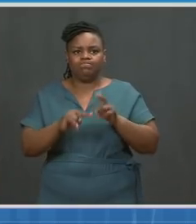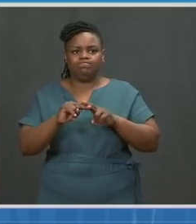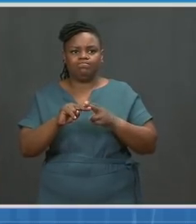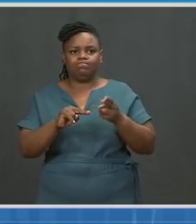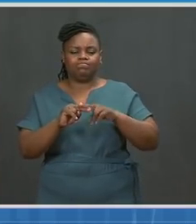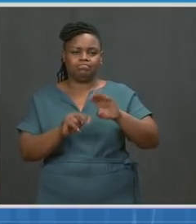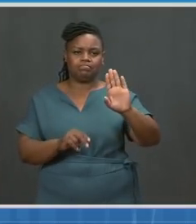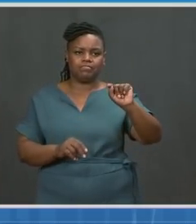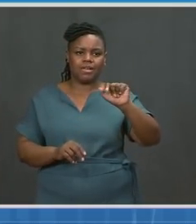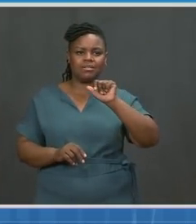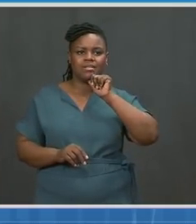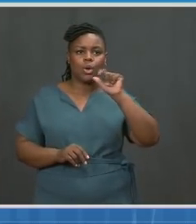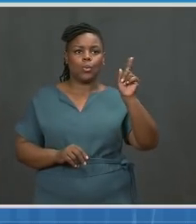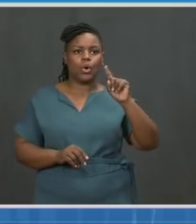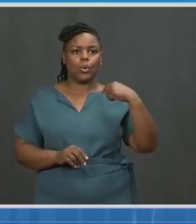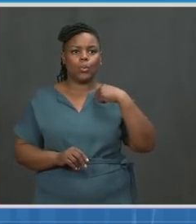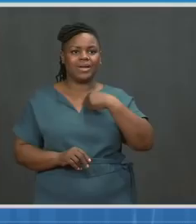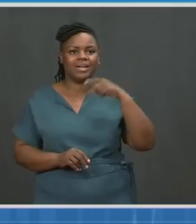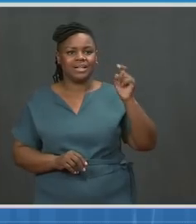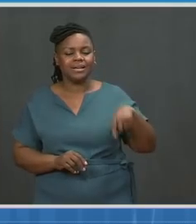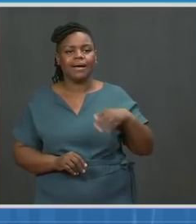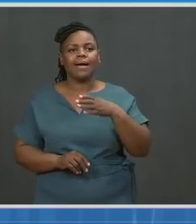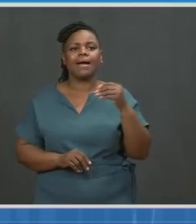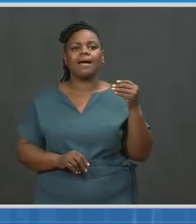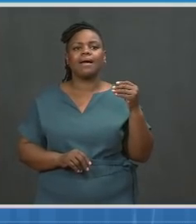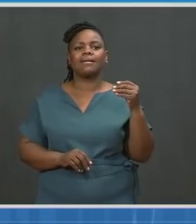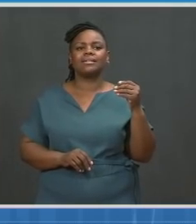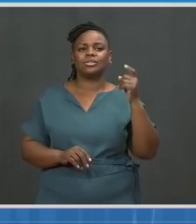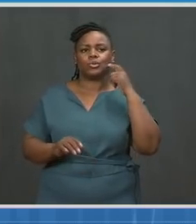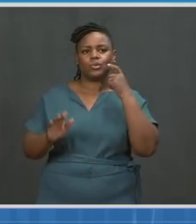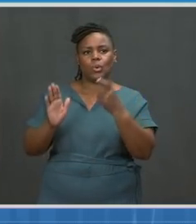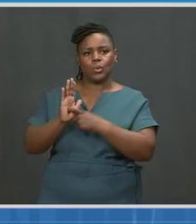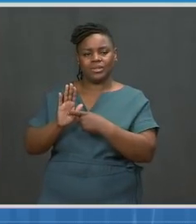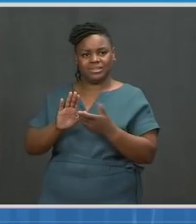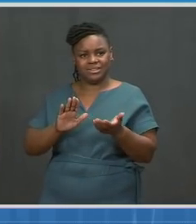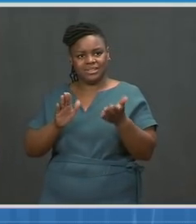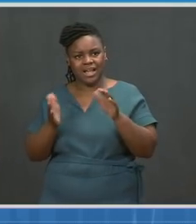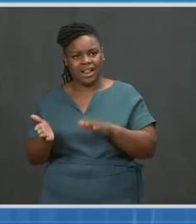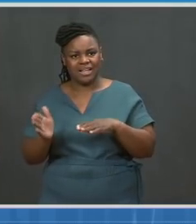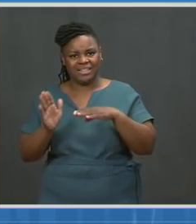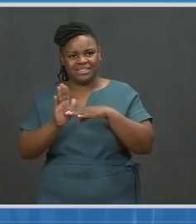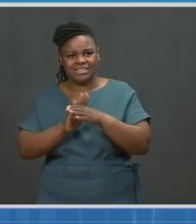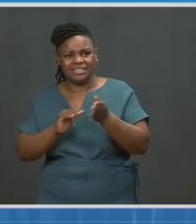and deaths continuing to climb, as I look at the curve now, it's stabilizing; it's coming down.